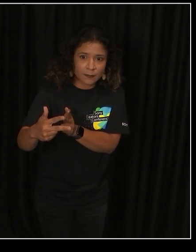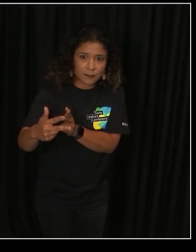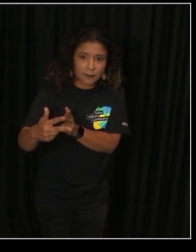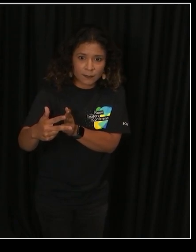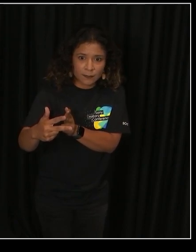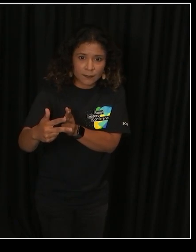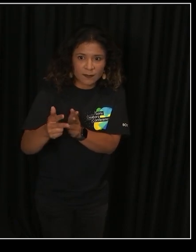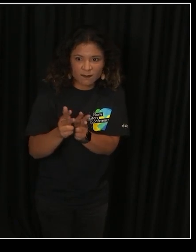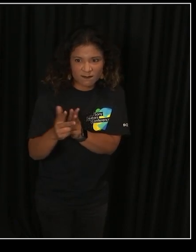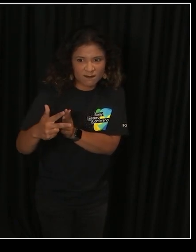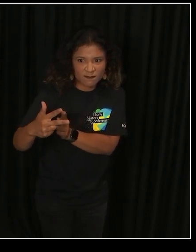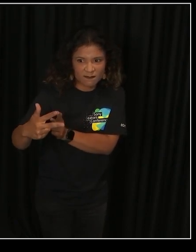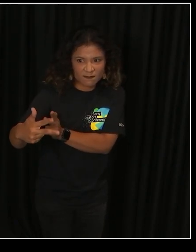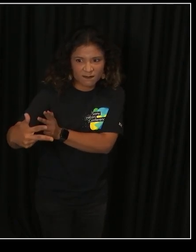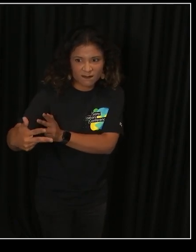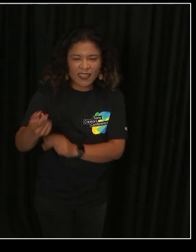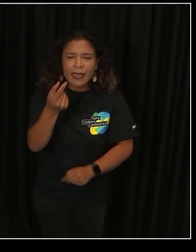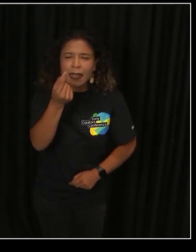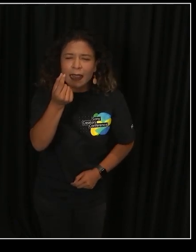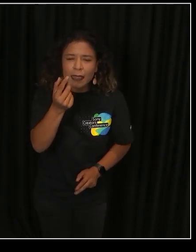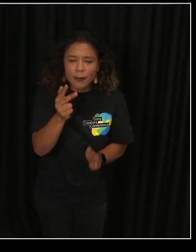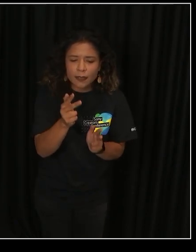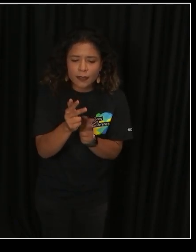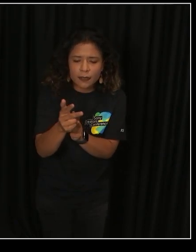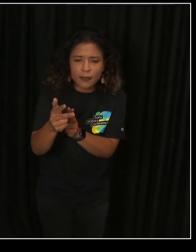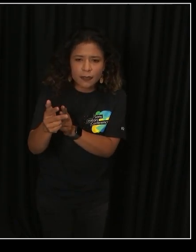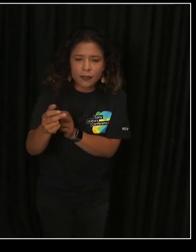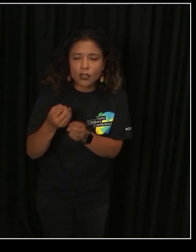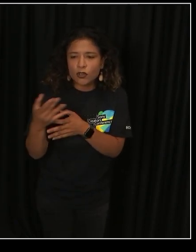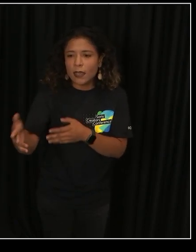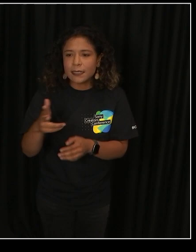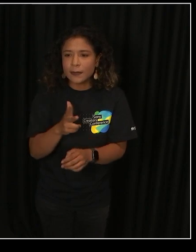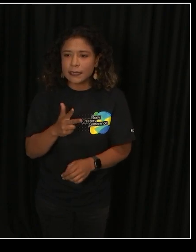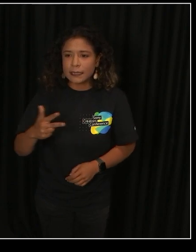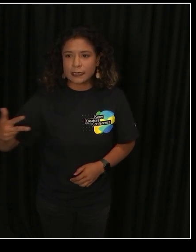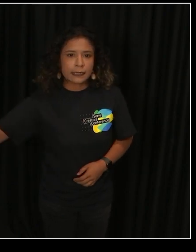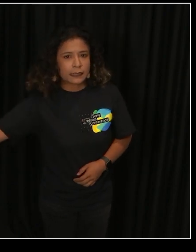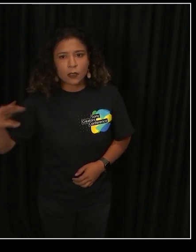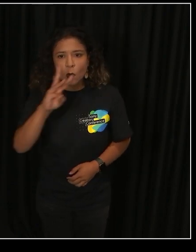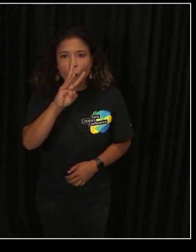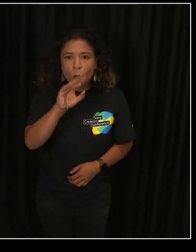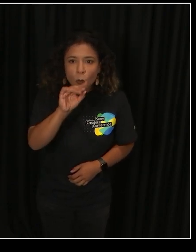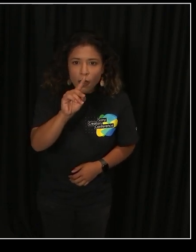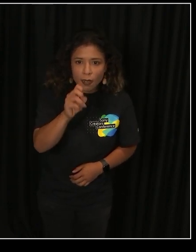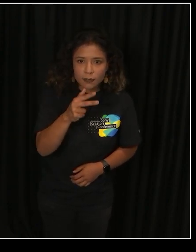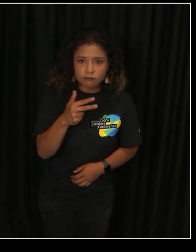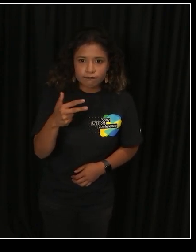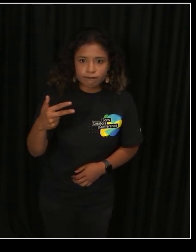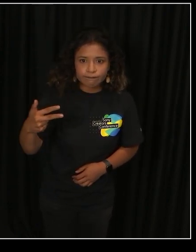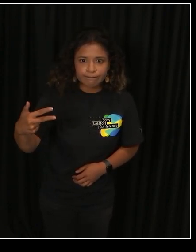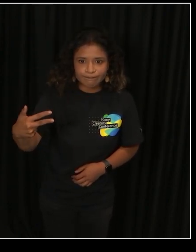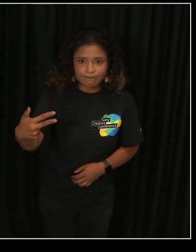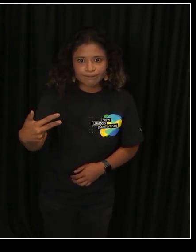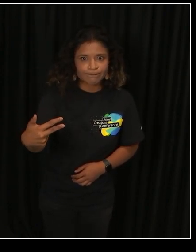So just a small amount of contact causes him to slide a little too wide, Kokubun to slide a little too wide.